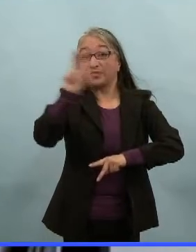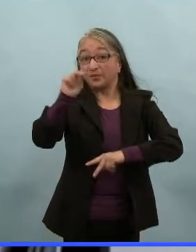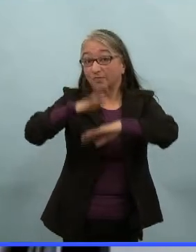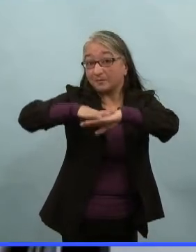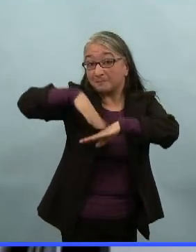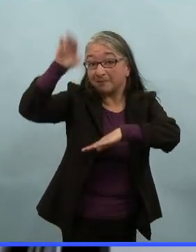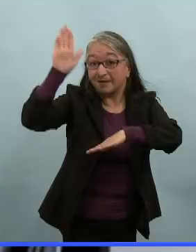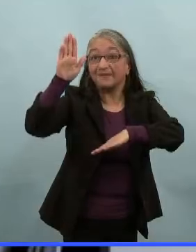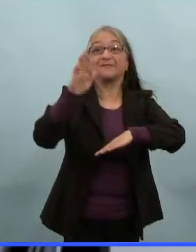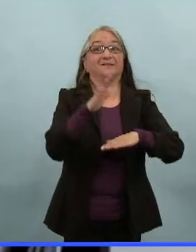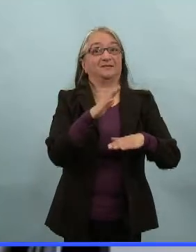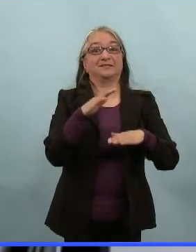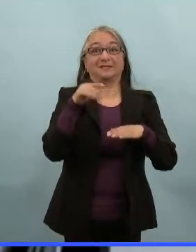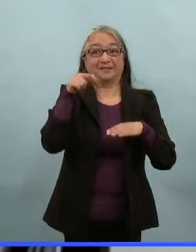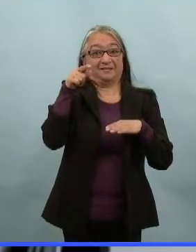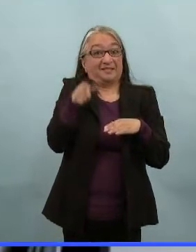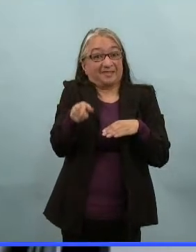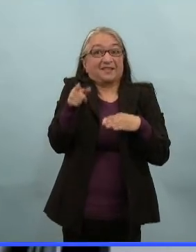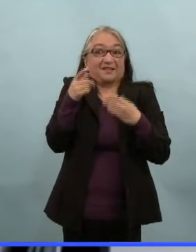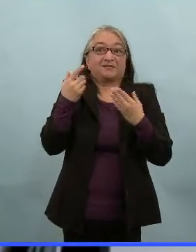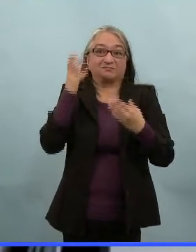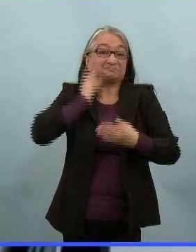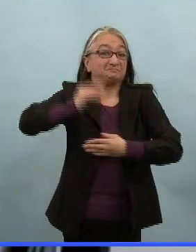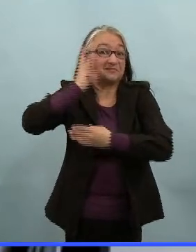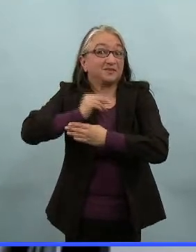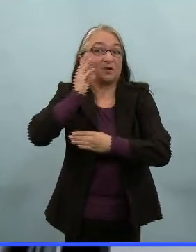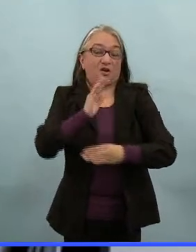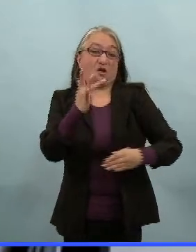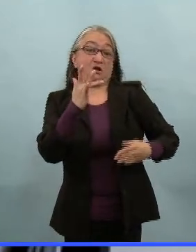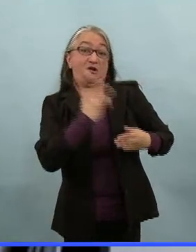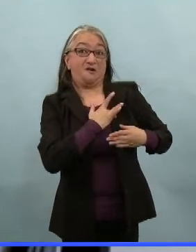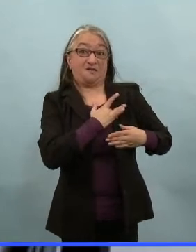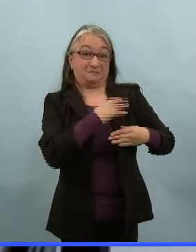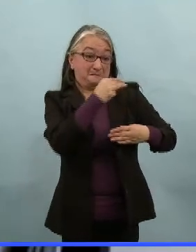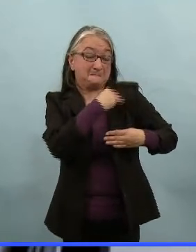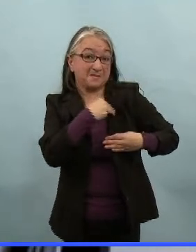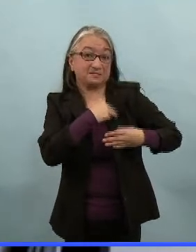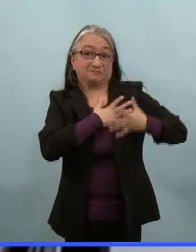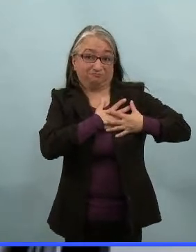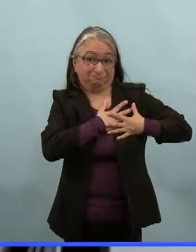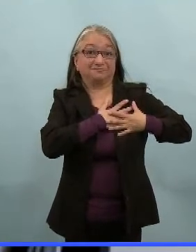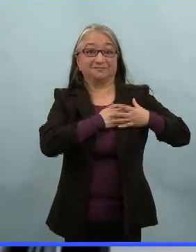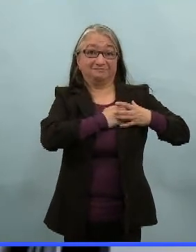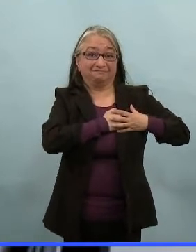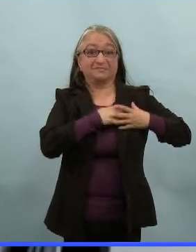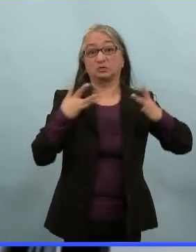myocarditis regardless of which product they received so all that said to protect